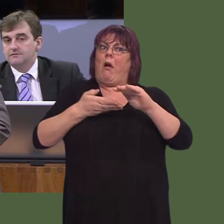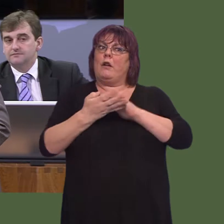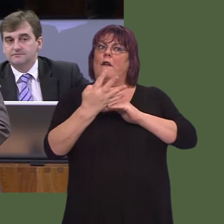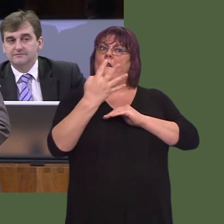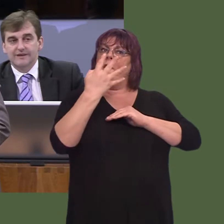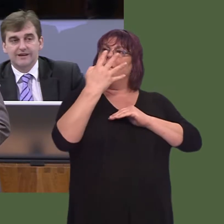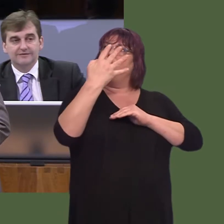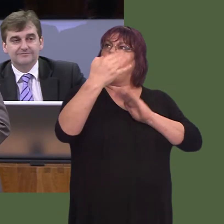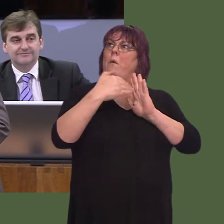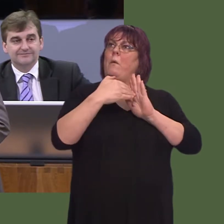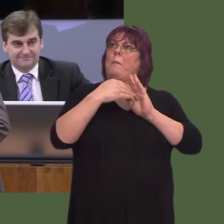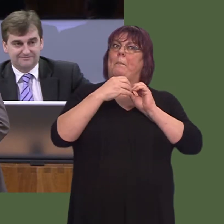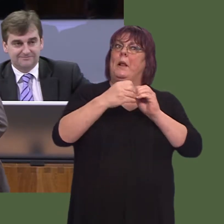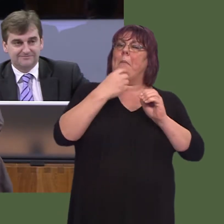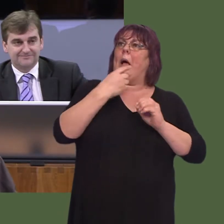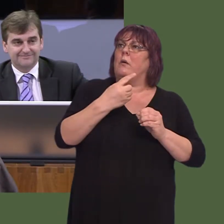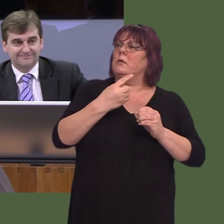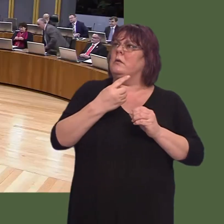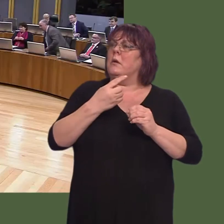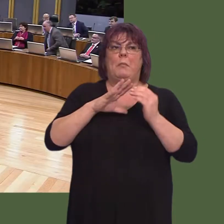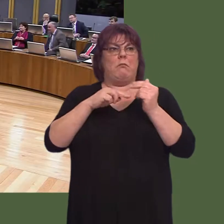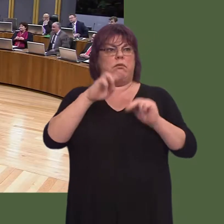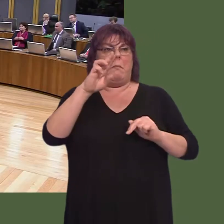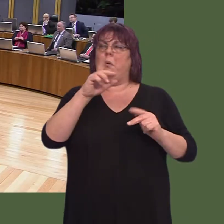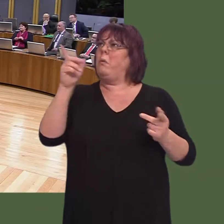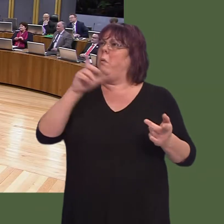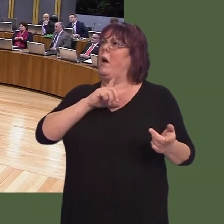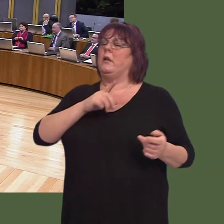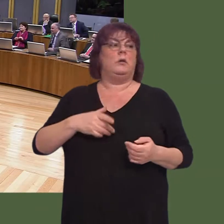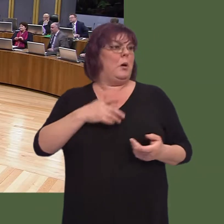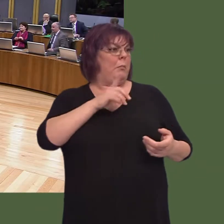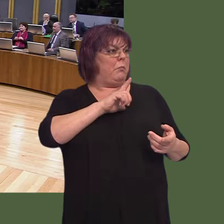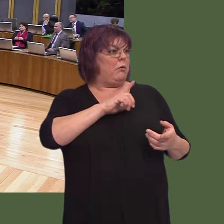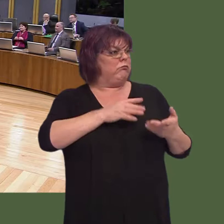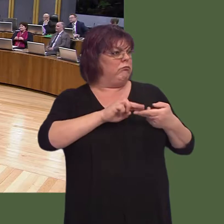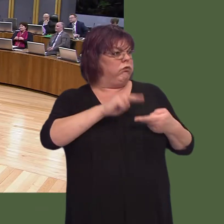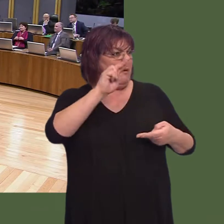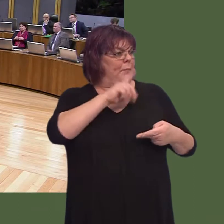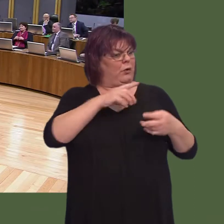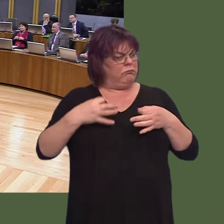that you prophesised back in 2015? Carwyn Jones AM: Well, the figure has certainly risen because there's been more of a delay than expected.